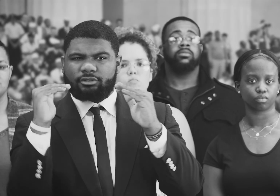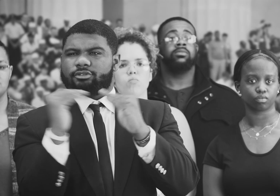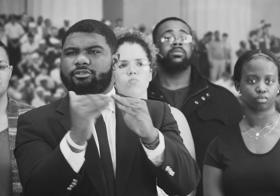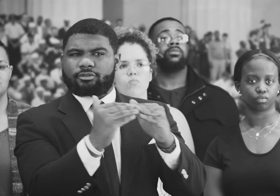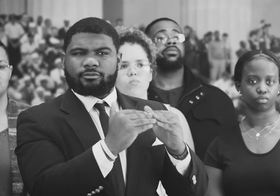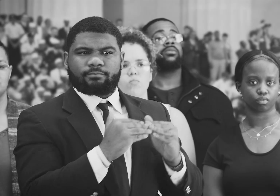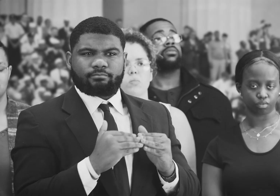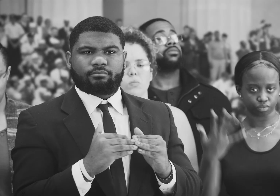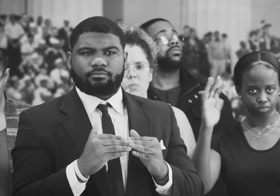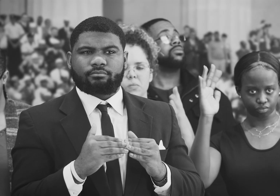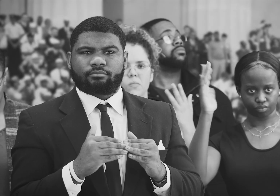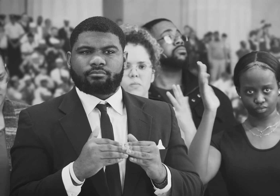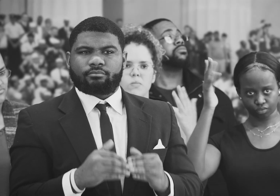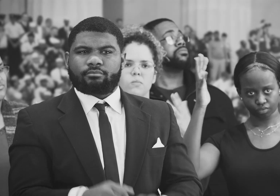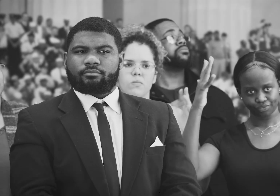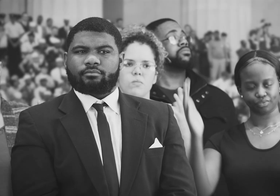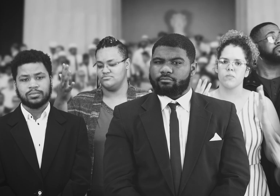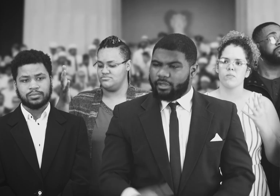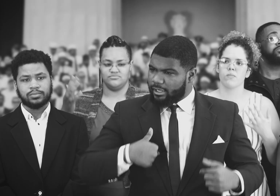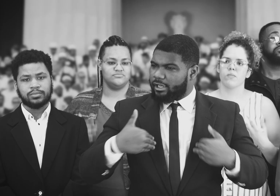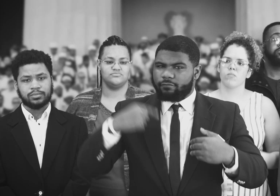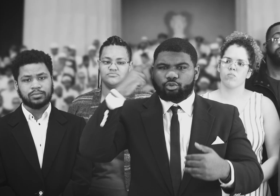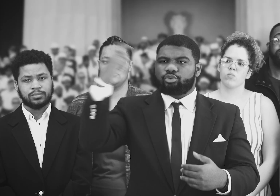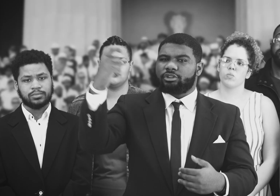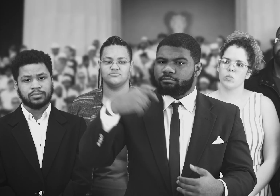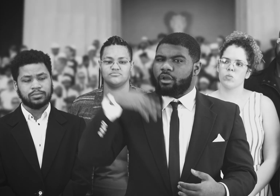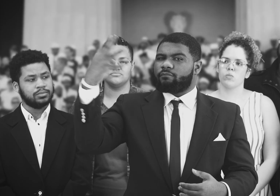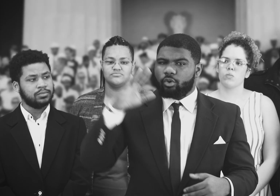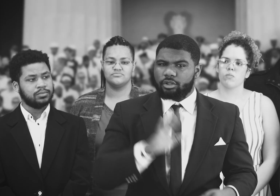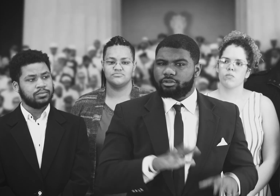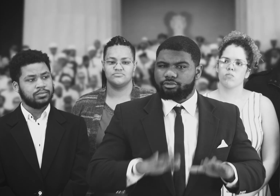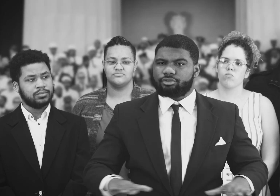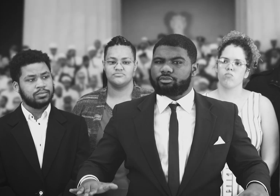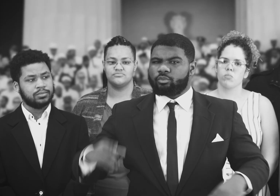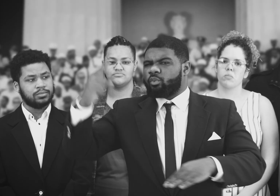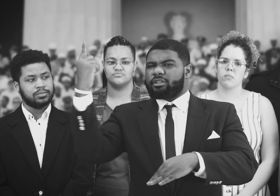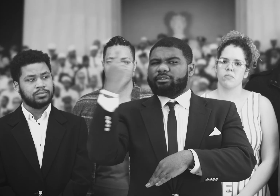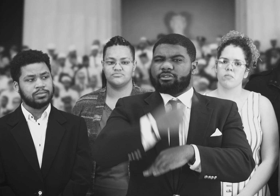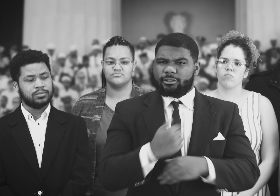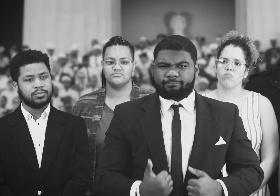and justice. I have a dream that my four little children will one day